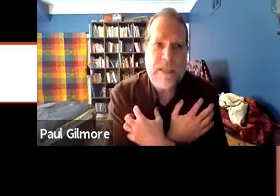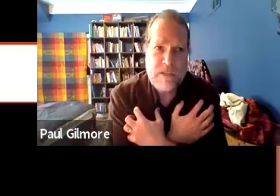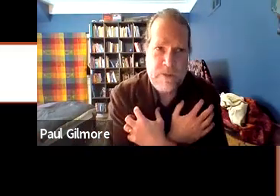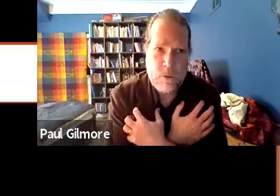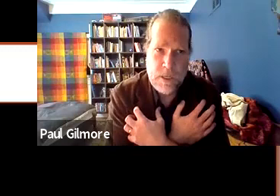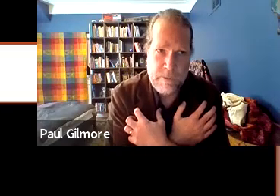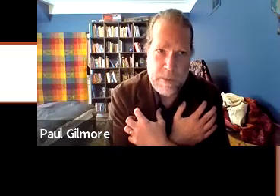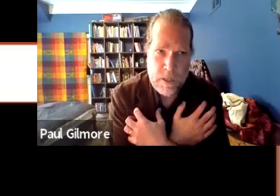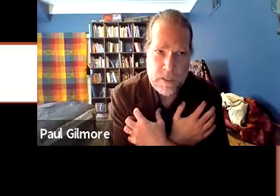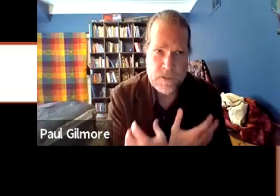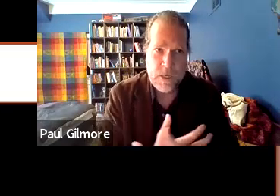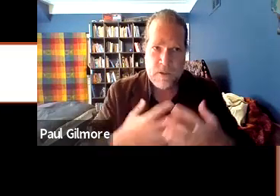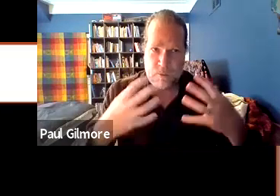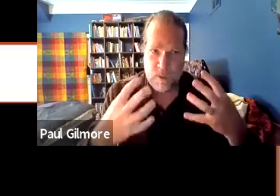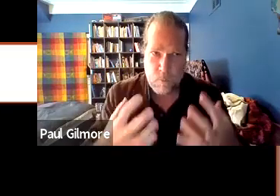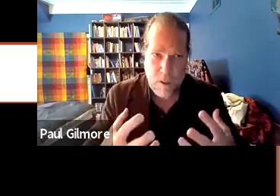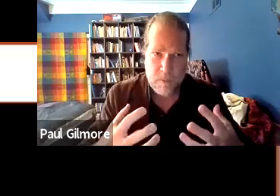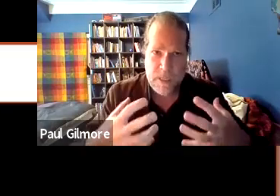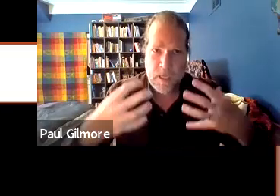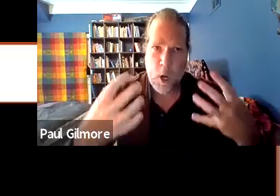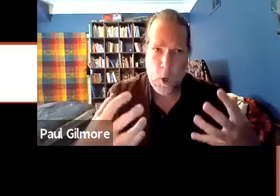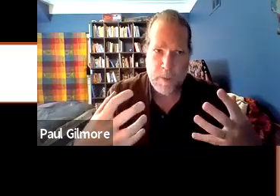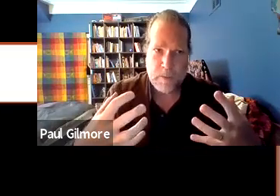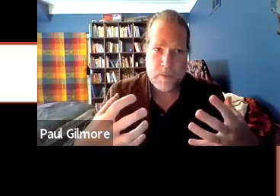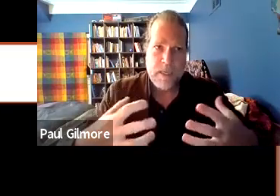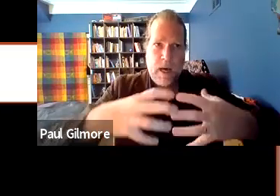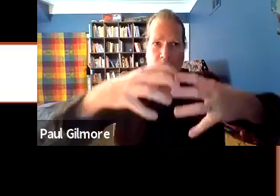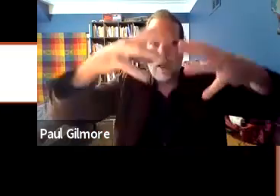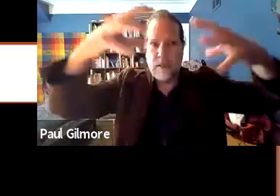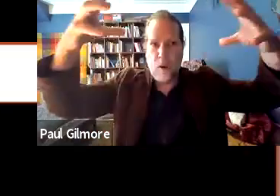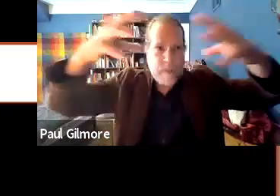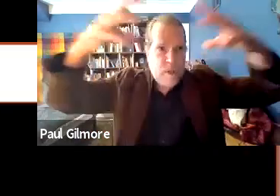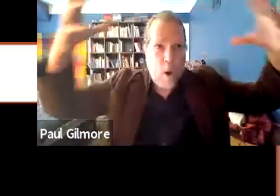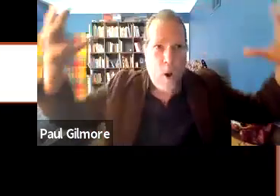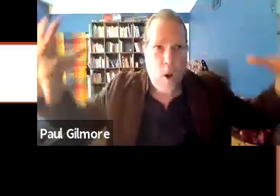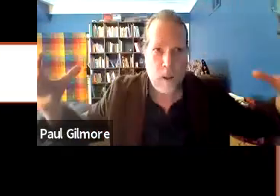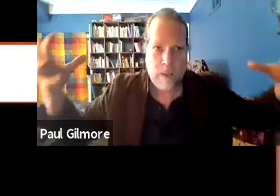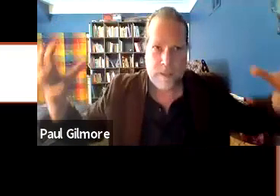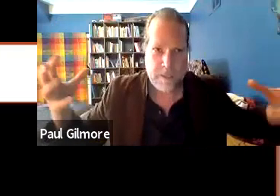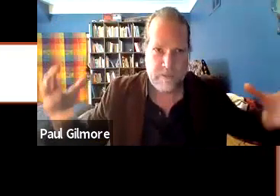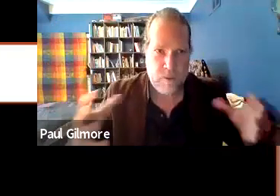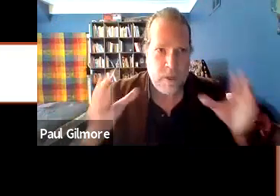best view of Americans, this really welcoming, open, open to all kinds of view,